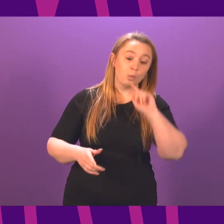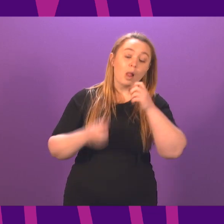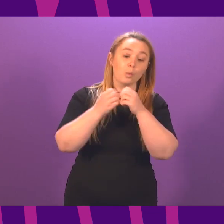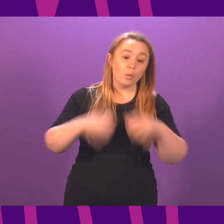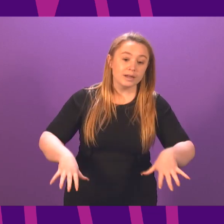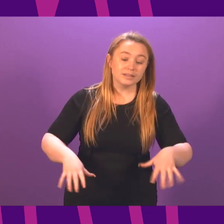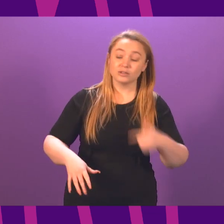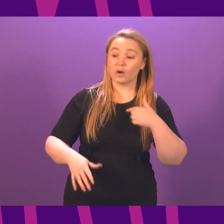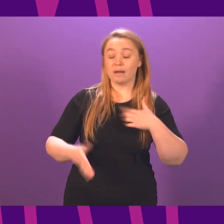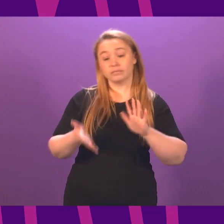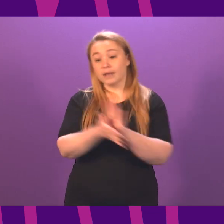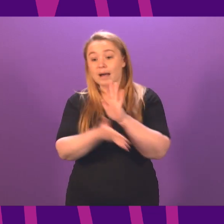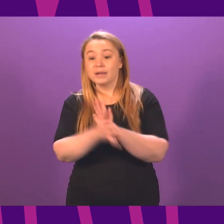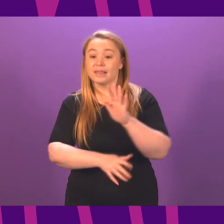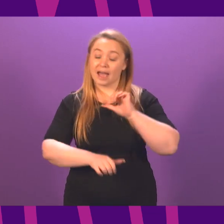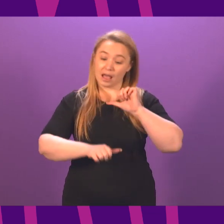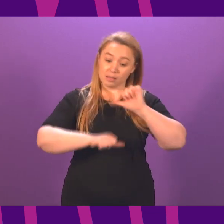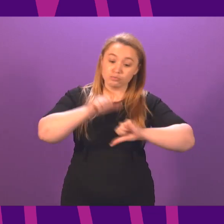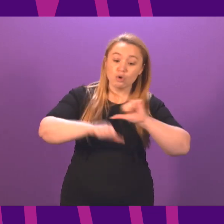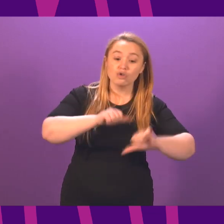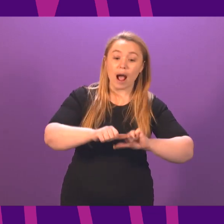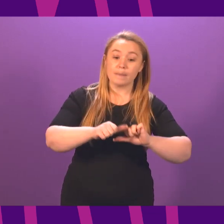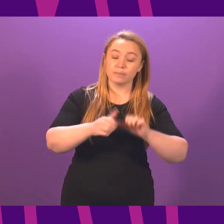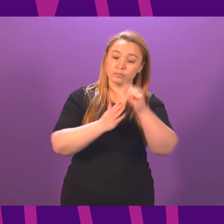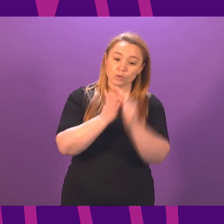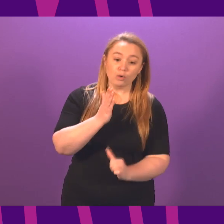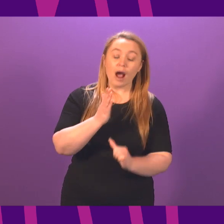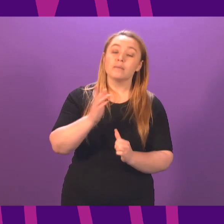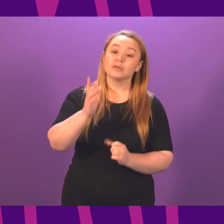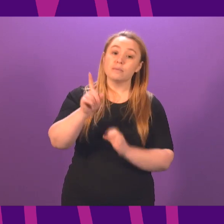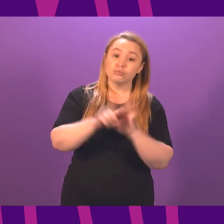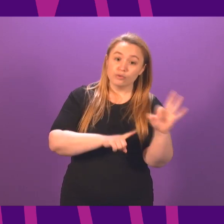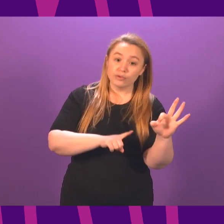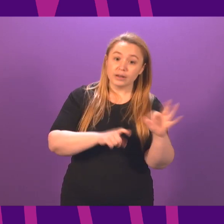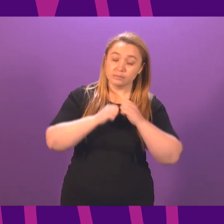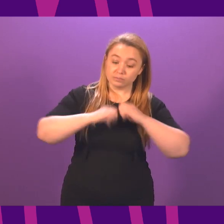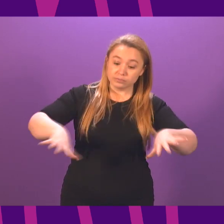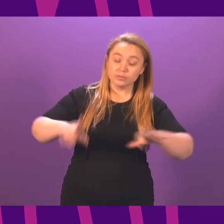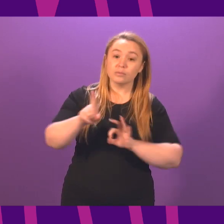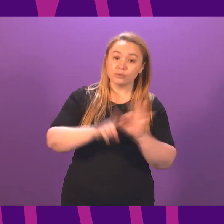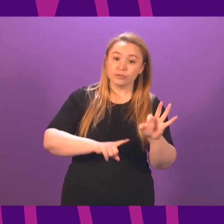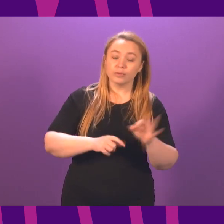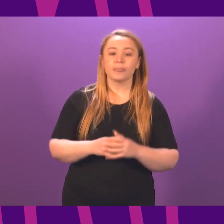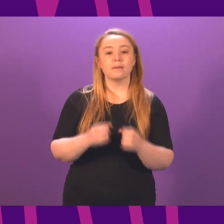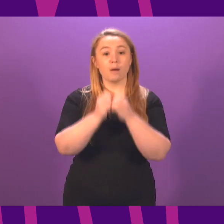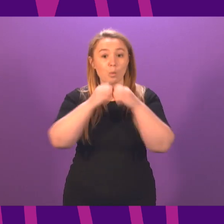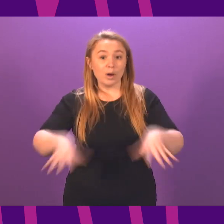the programme is doing better than the worst-case scenario. However, at the weekend, wastage was